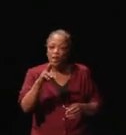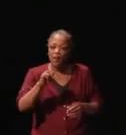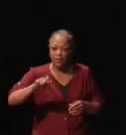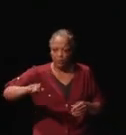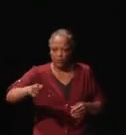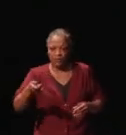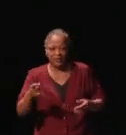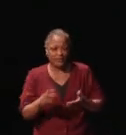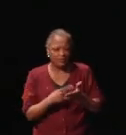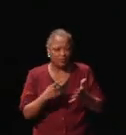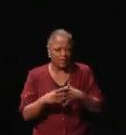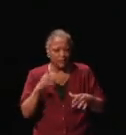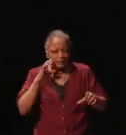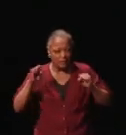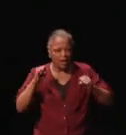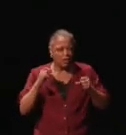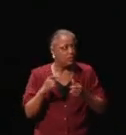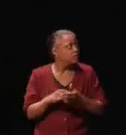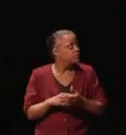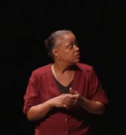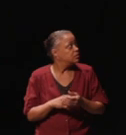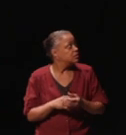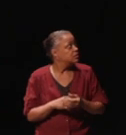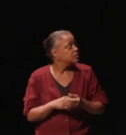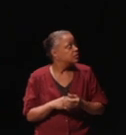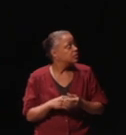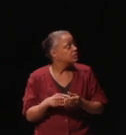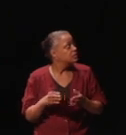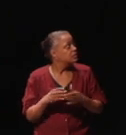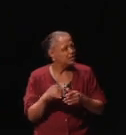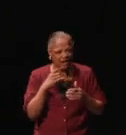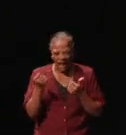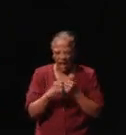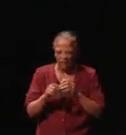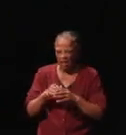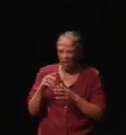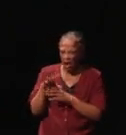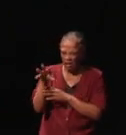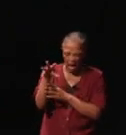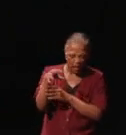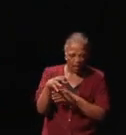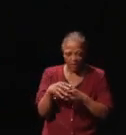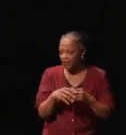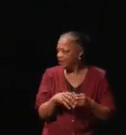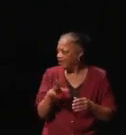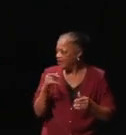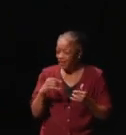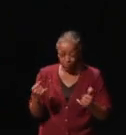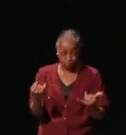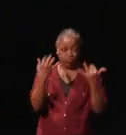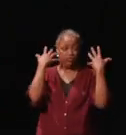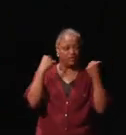that's a bit much for some people.